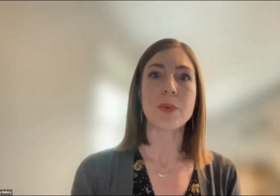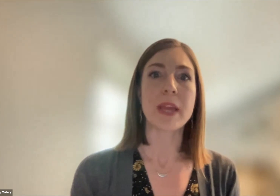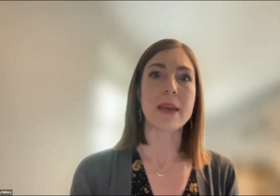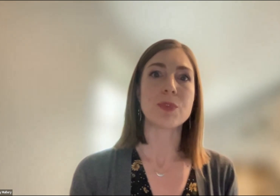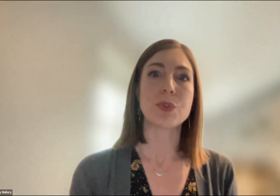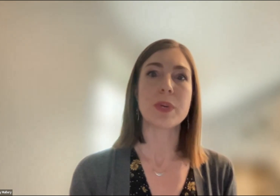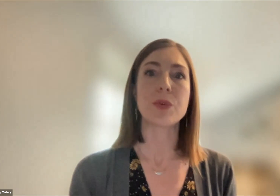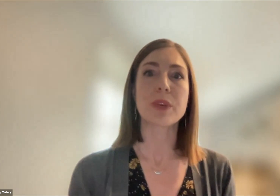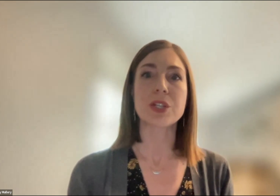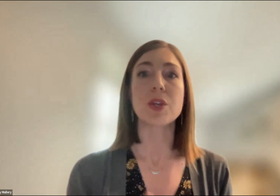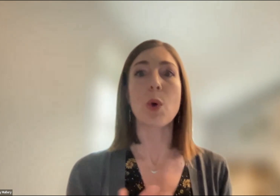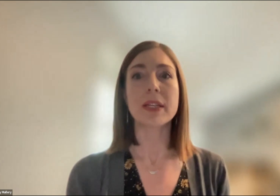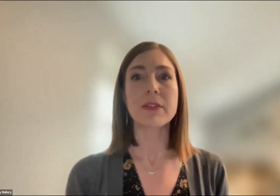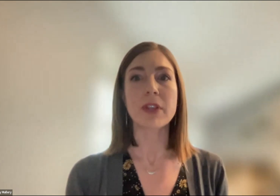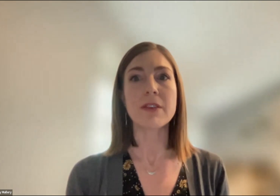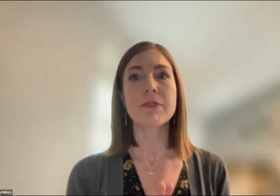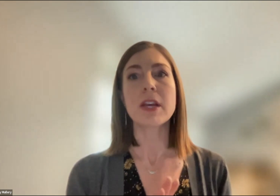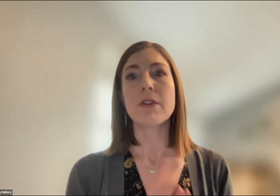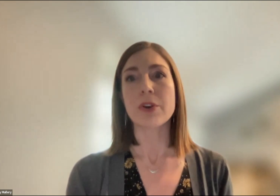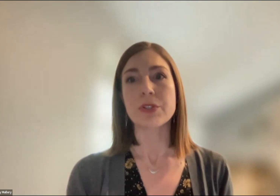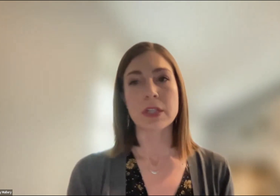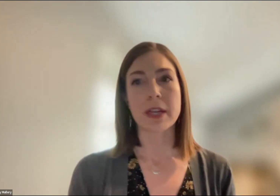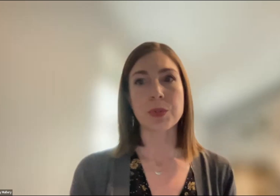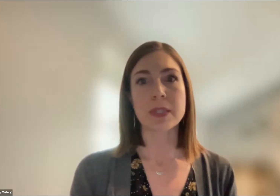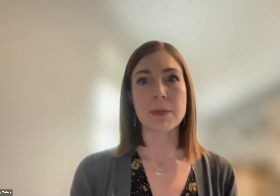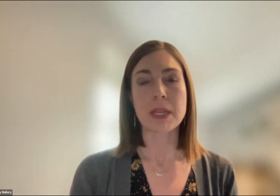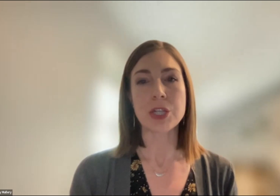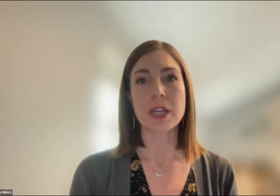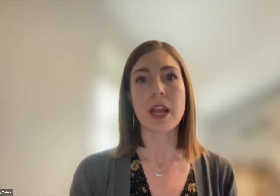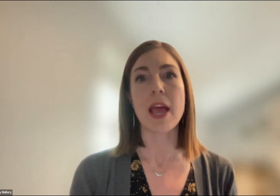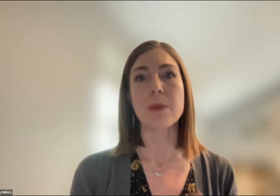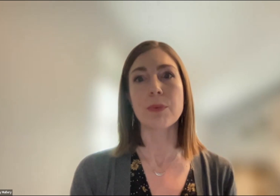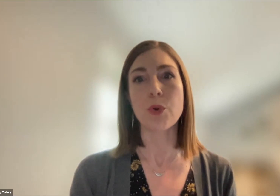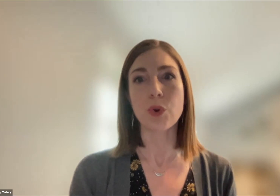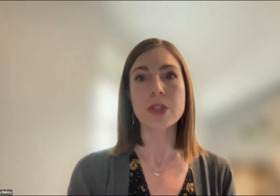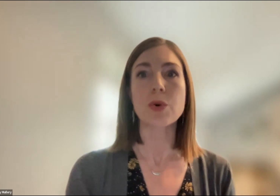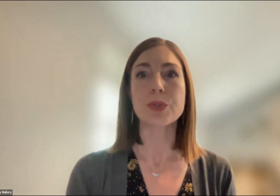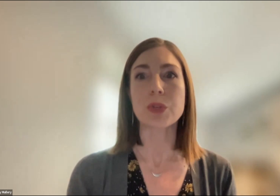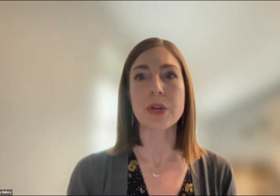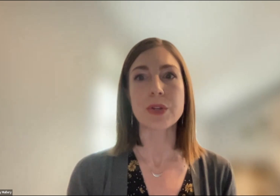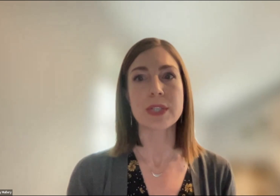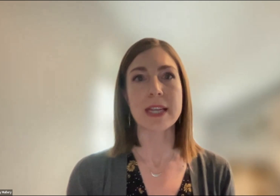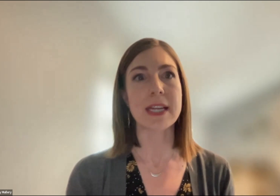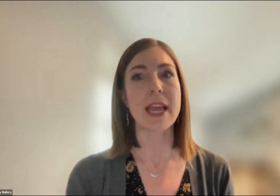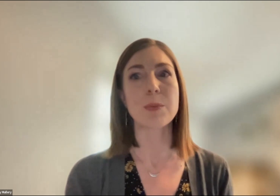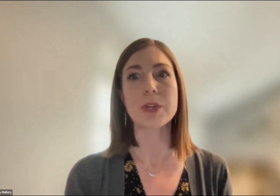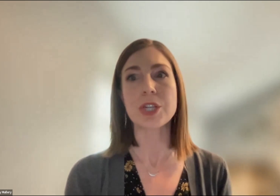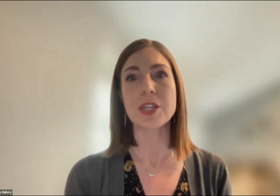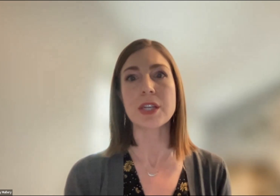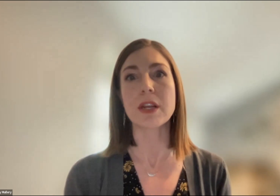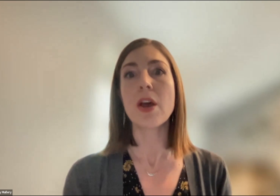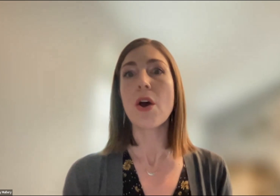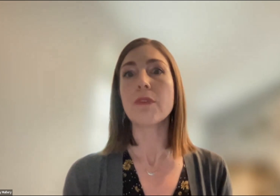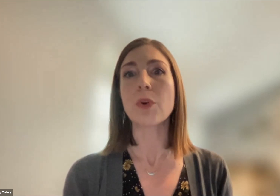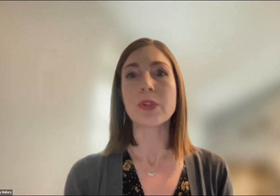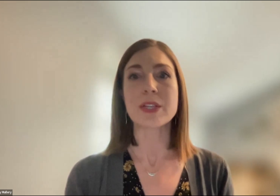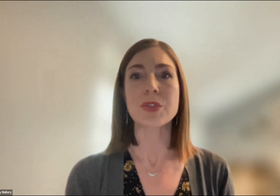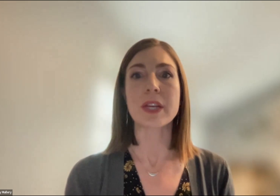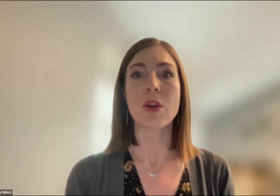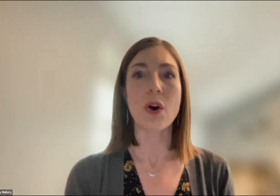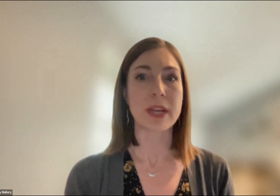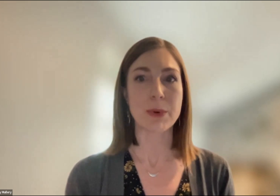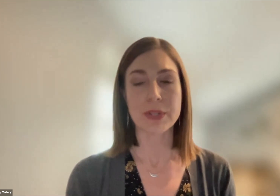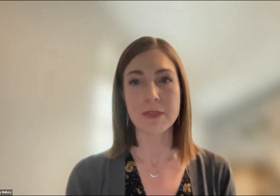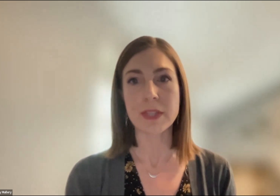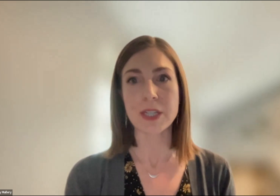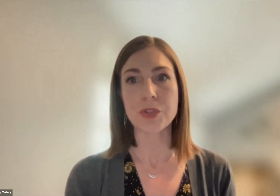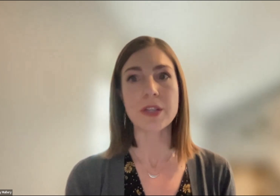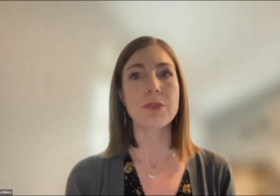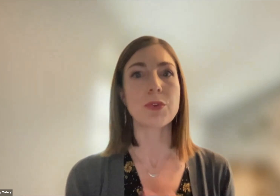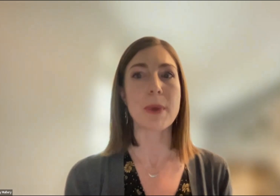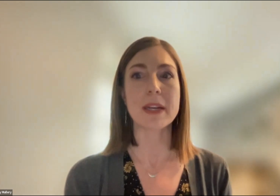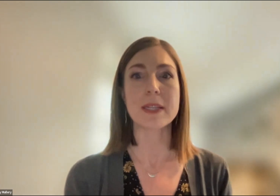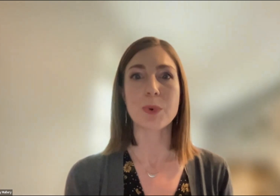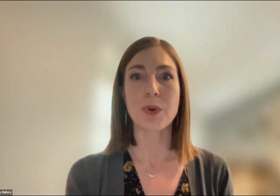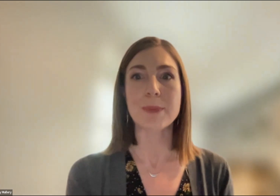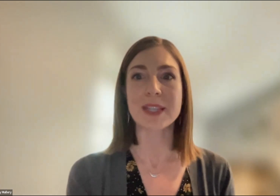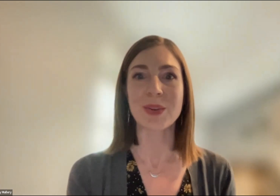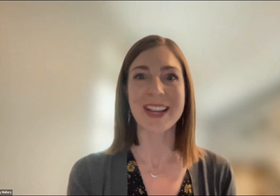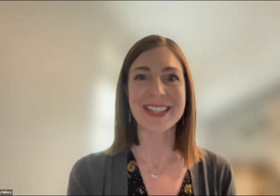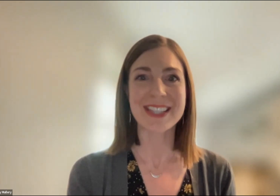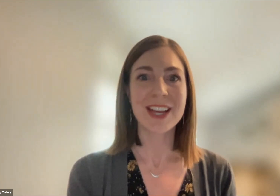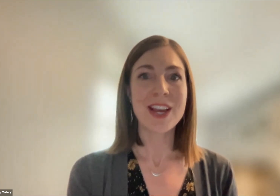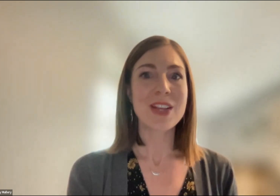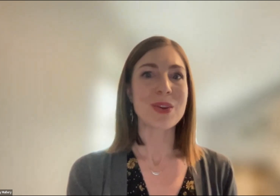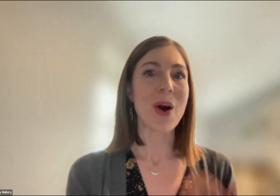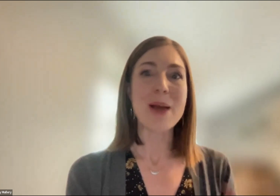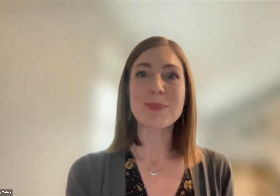And we aim to enrich the quality of life foster intellectual stimulation and promote cross-cultural understanding and appreciation of local history and all neighborhoods of the district through humanities programs and grants So